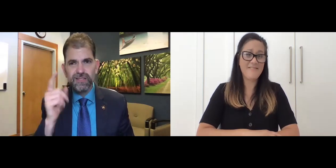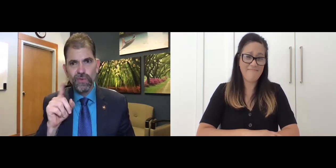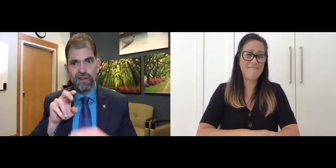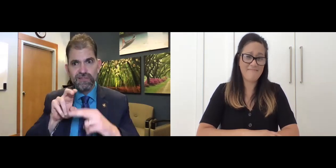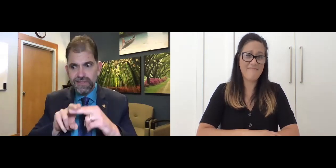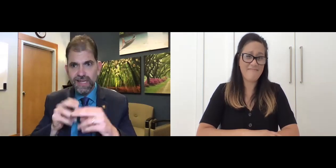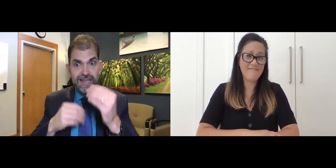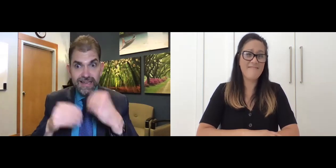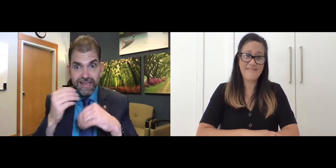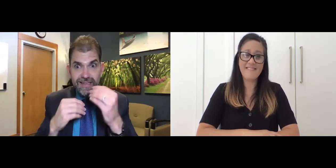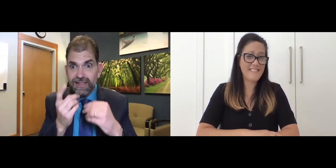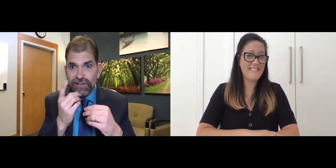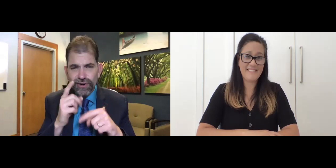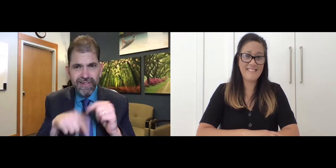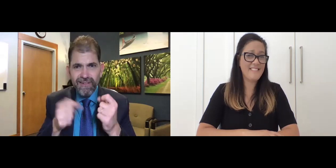table.